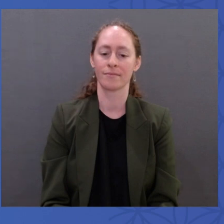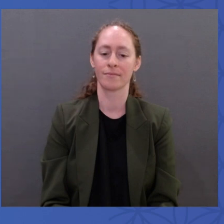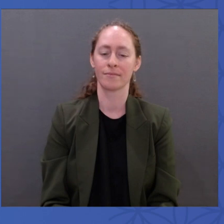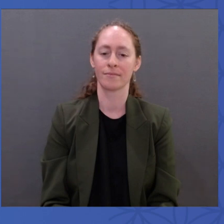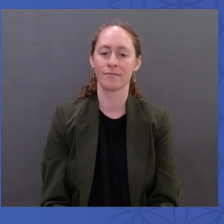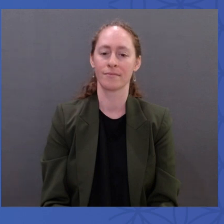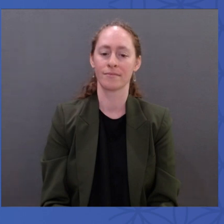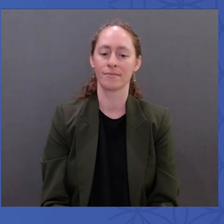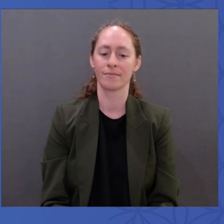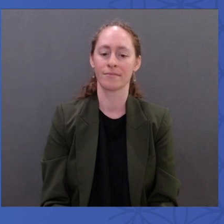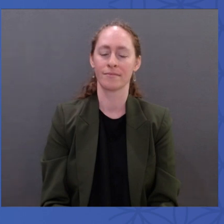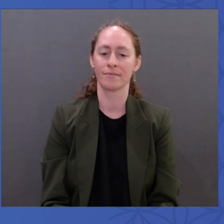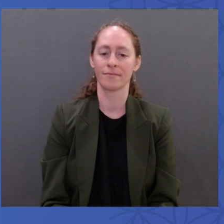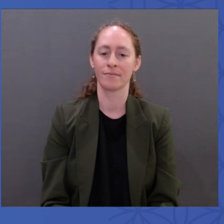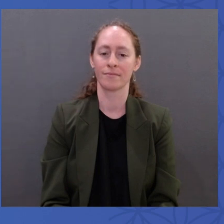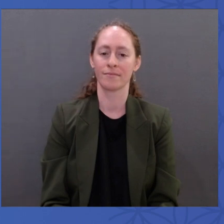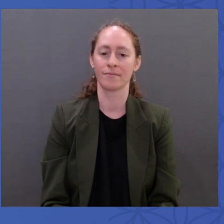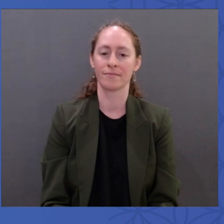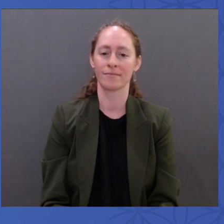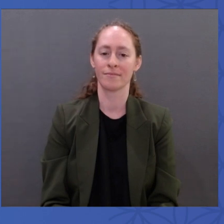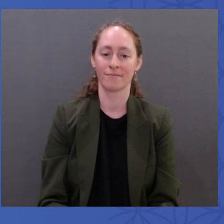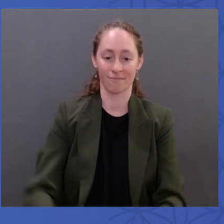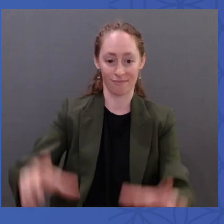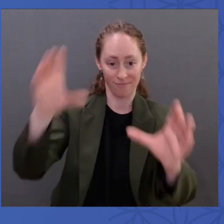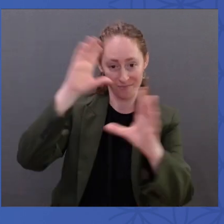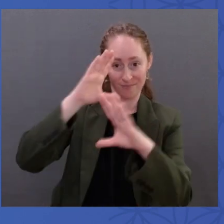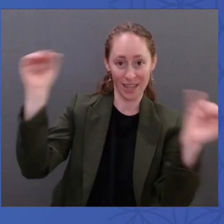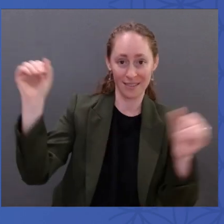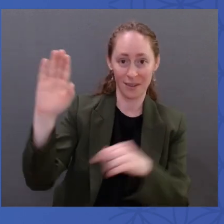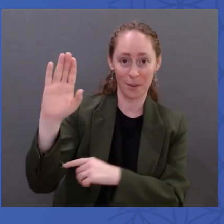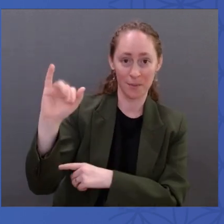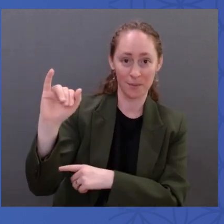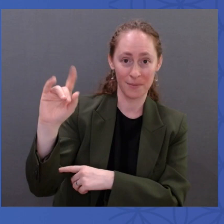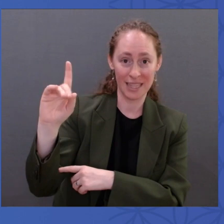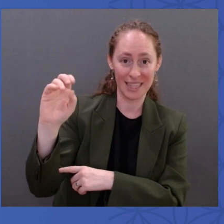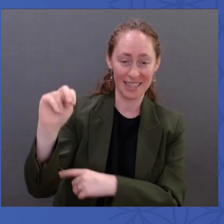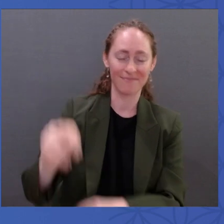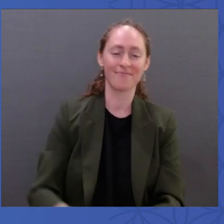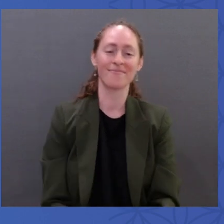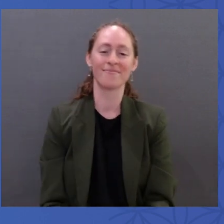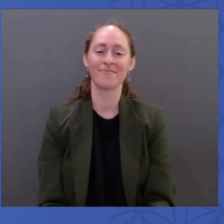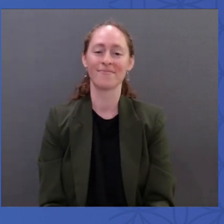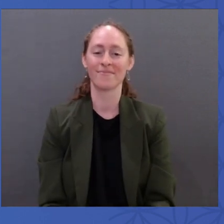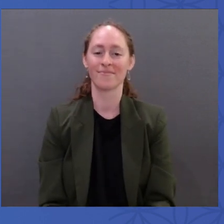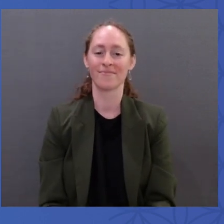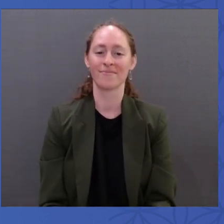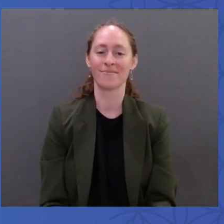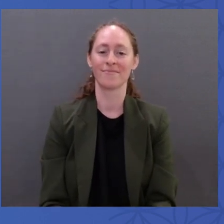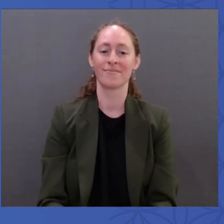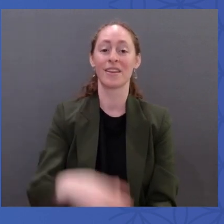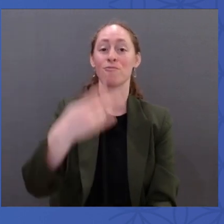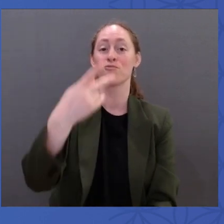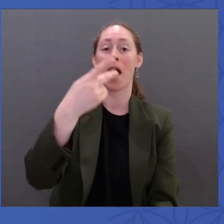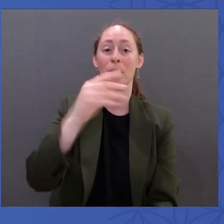president of the United States of America. So Excellency issued a formal prime minister of Japan to accept the same Narendra Modi,